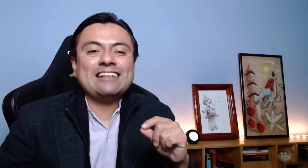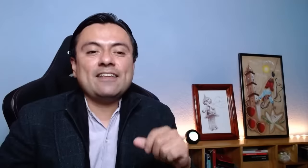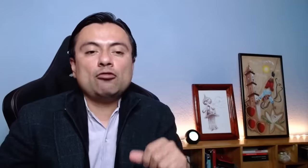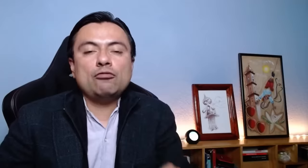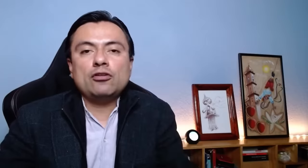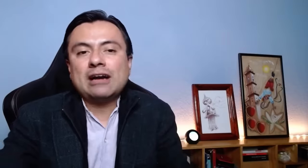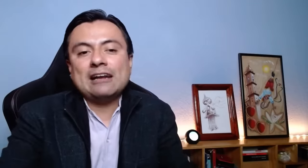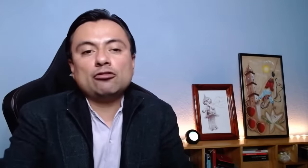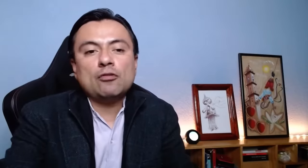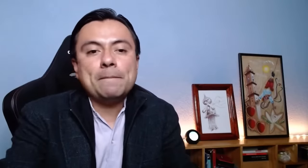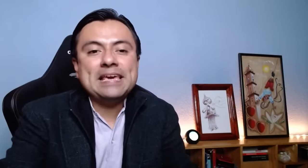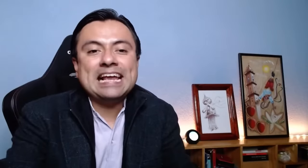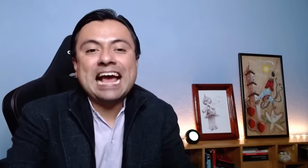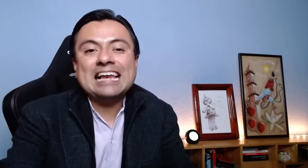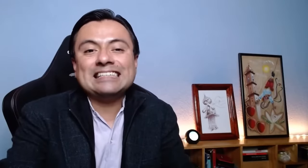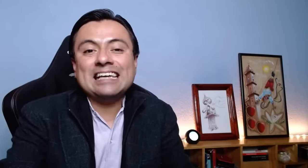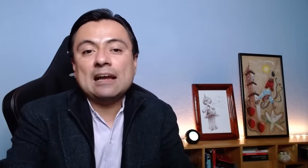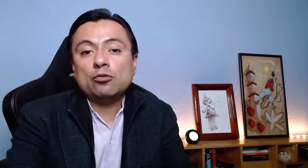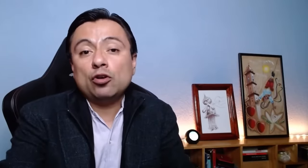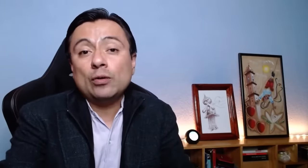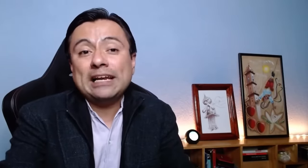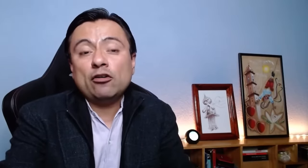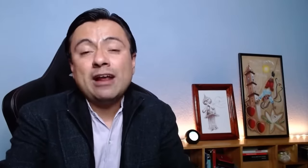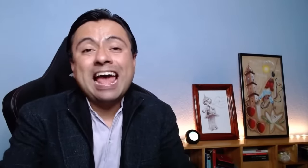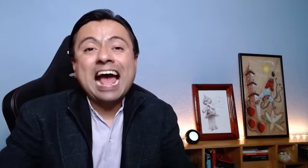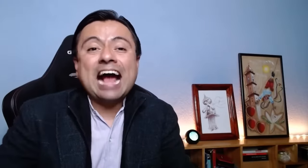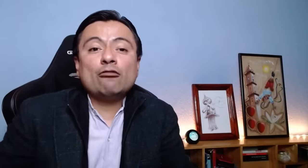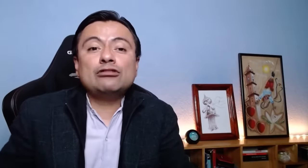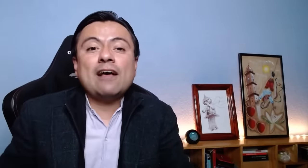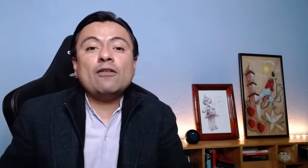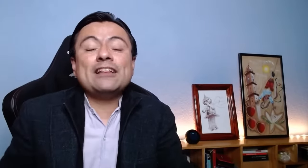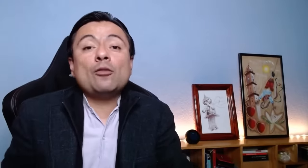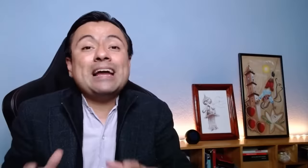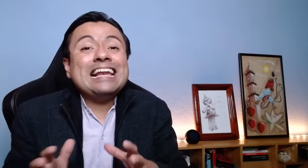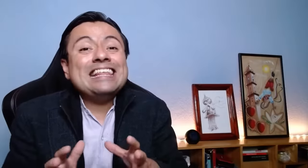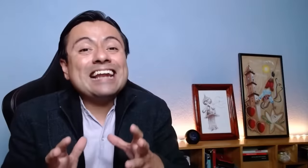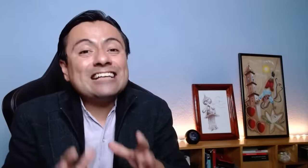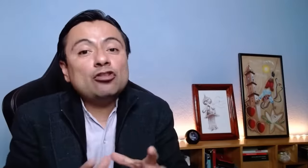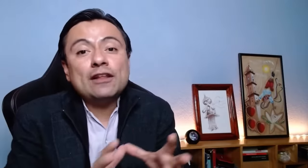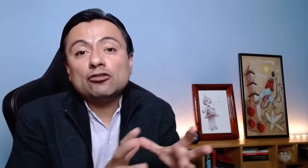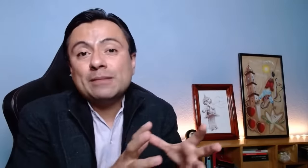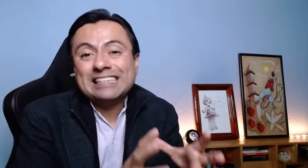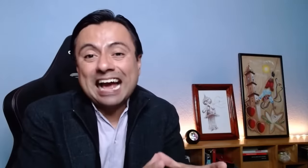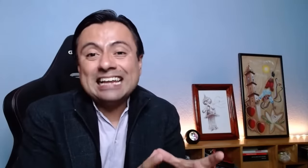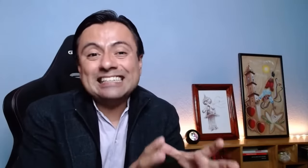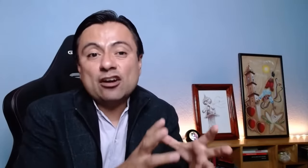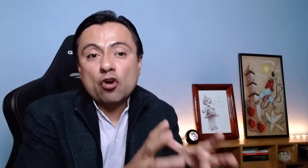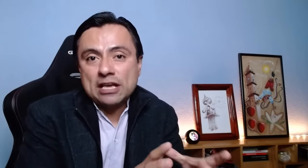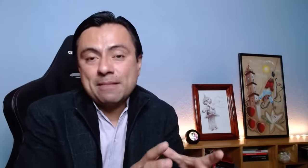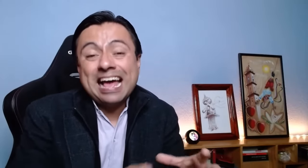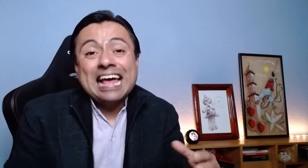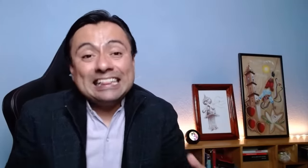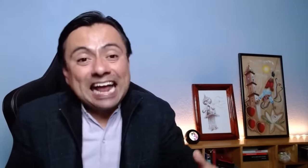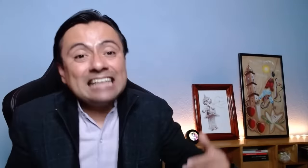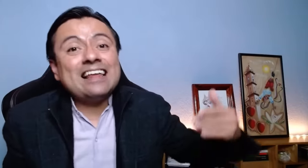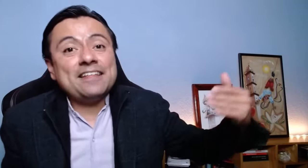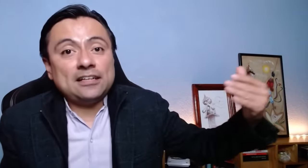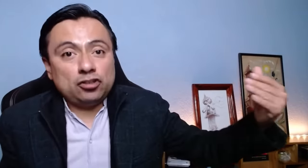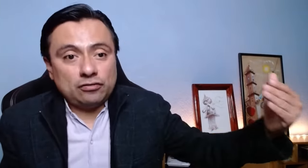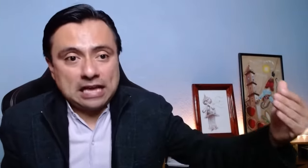and another arrest on June 7 Carlos Miguel aka The abalone or the lion accused of taking leadership of the